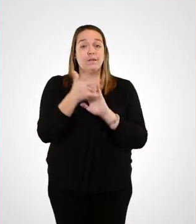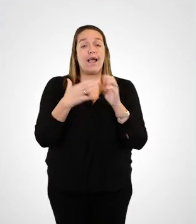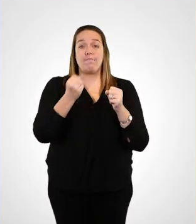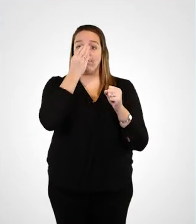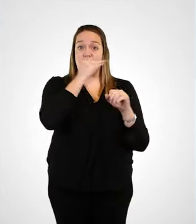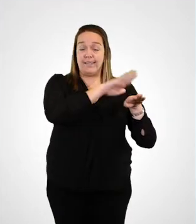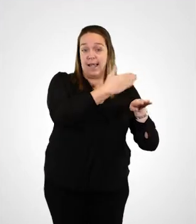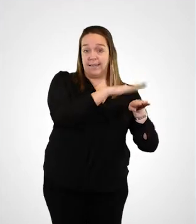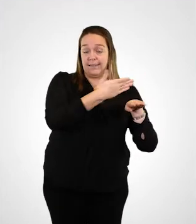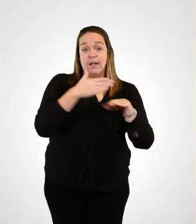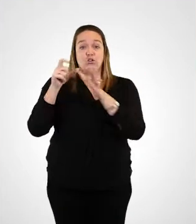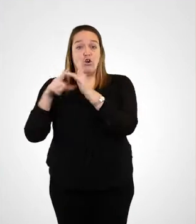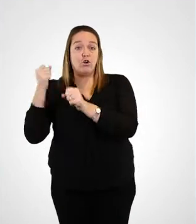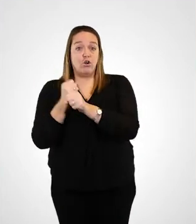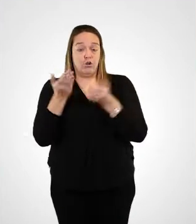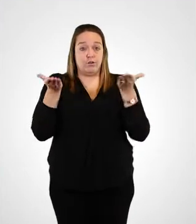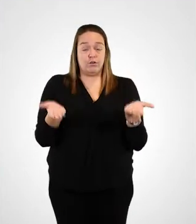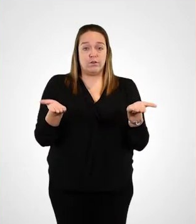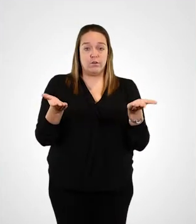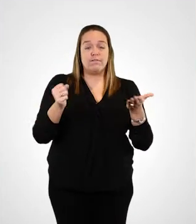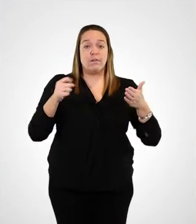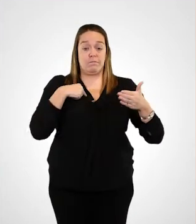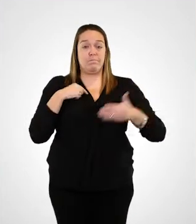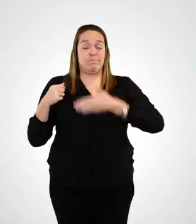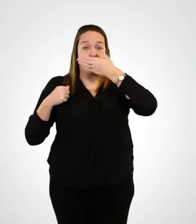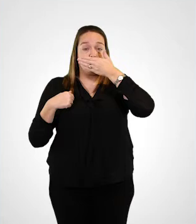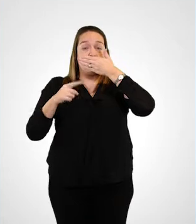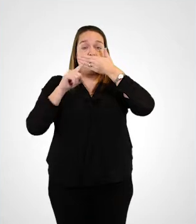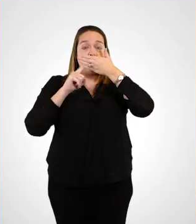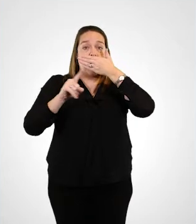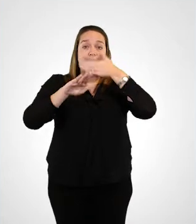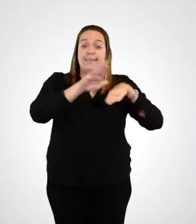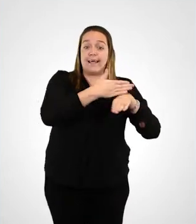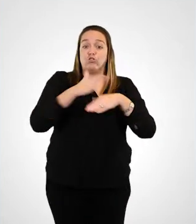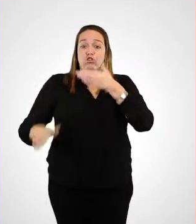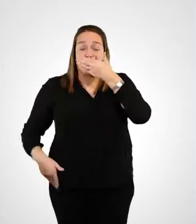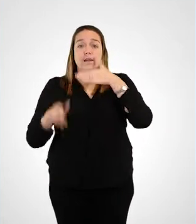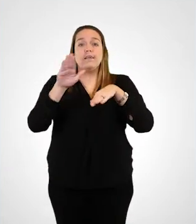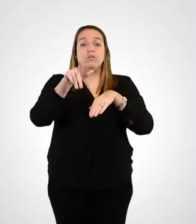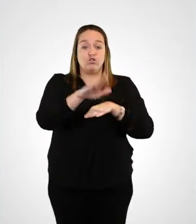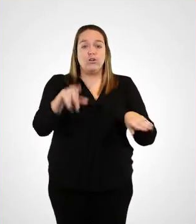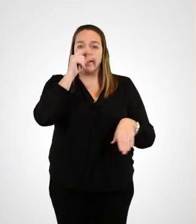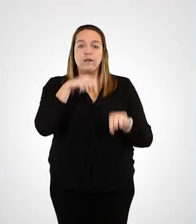So if you have a picture of a cat and a picture of a dog, you put up the acoustic screen, you say one or the other,